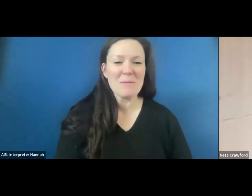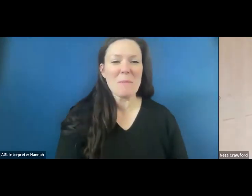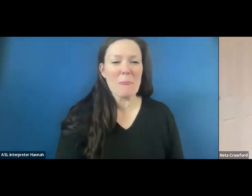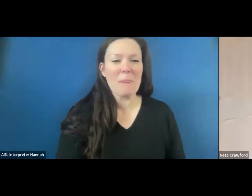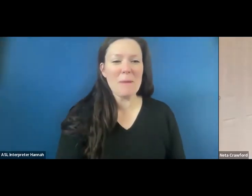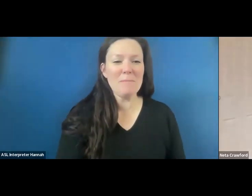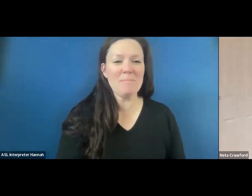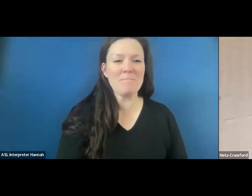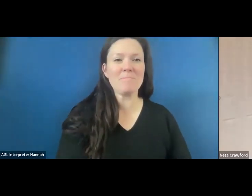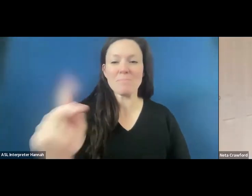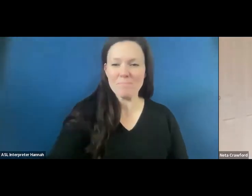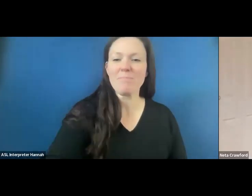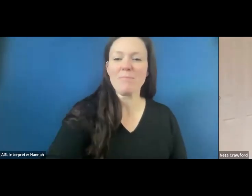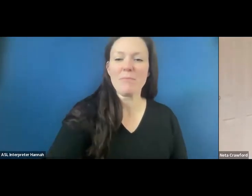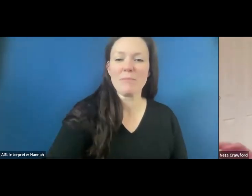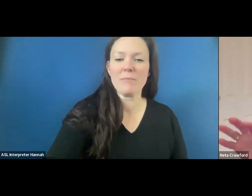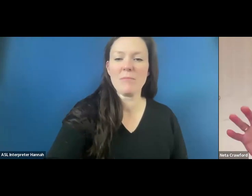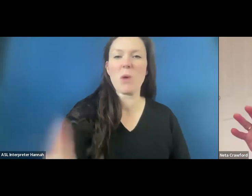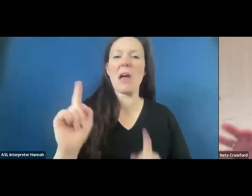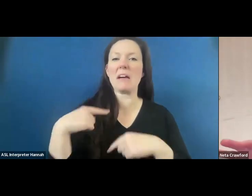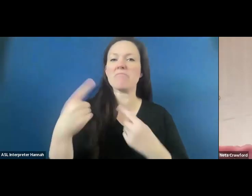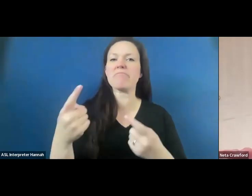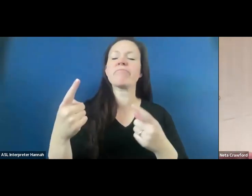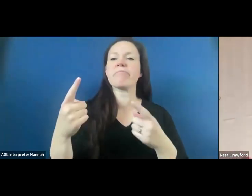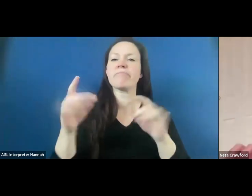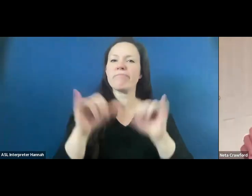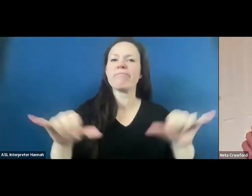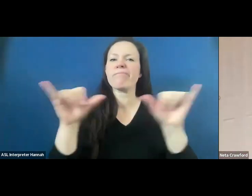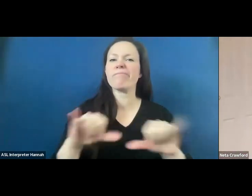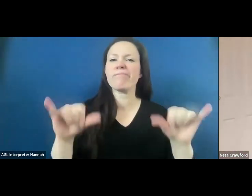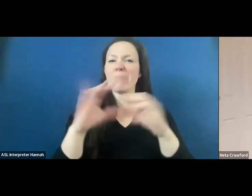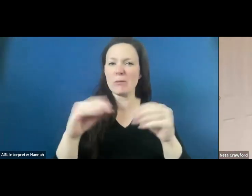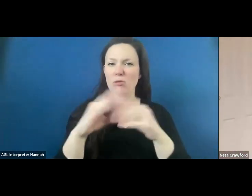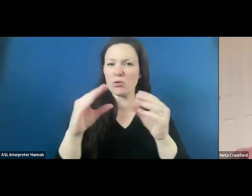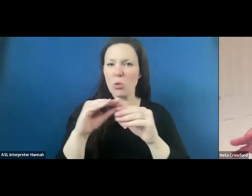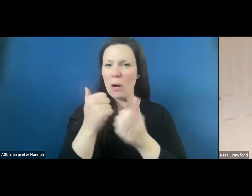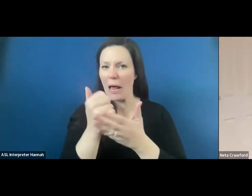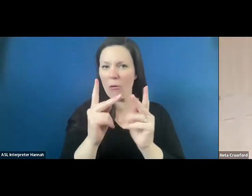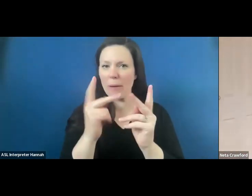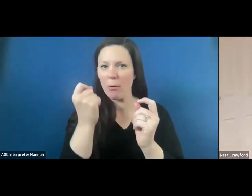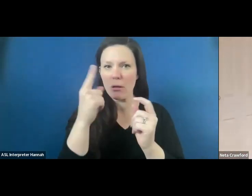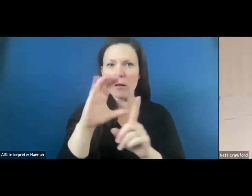So the dominant narrative in understanding climate change is that industrialization,